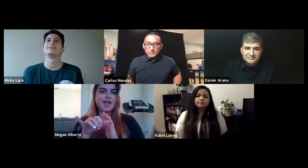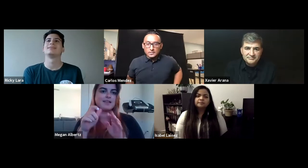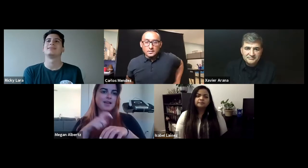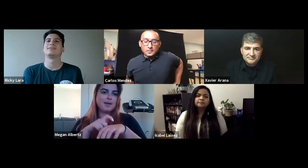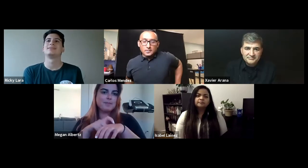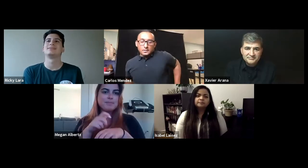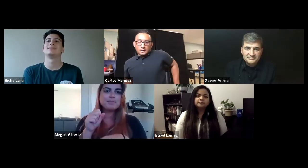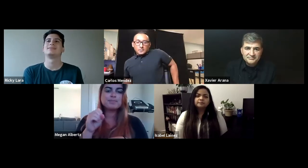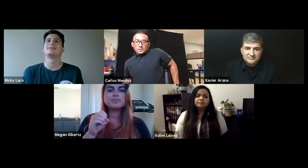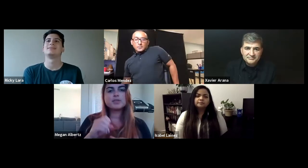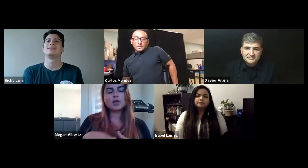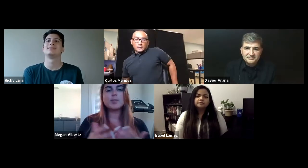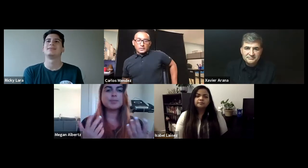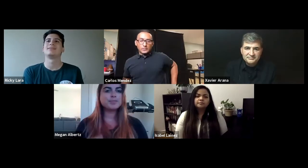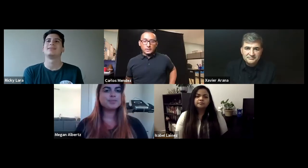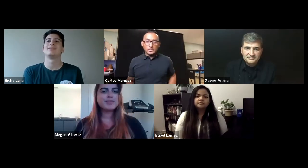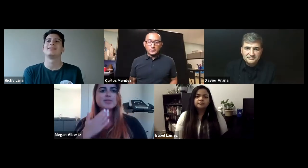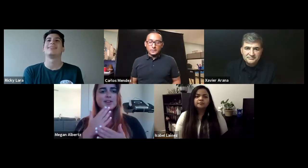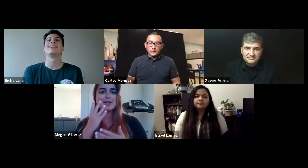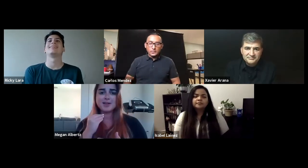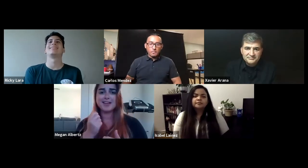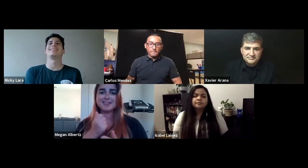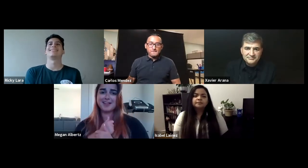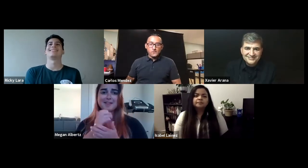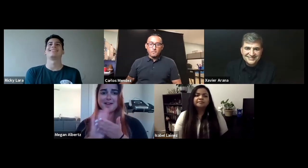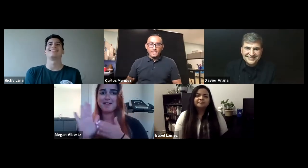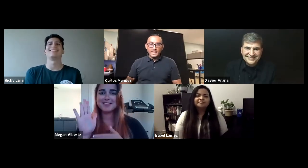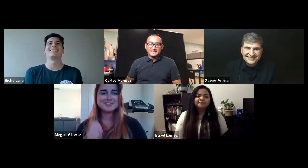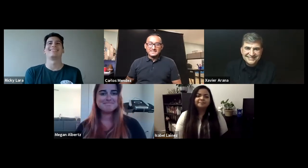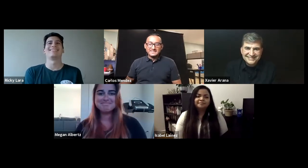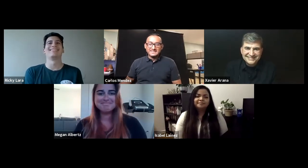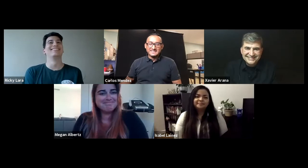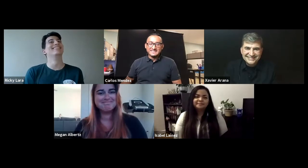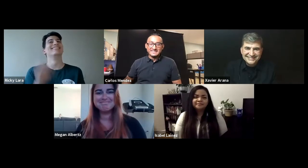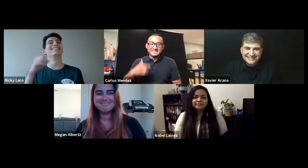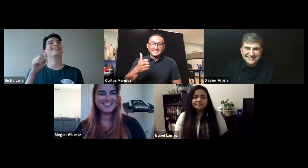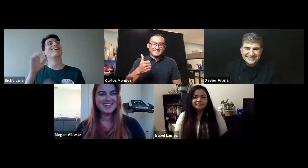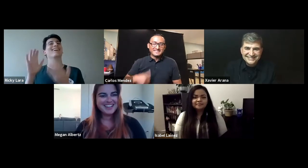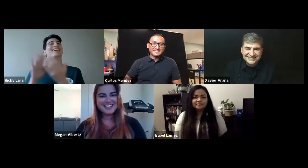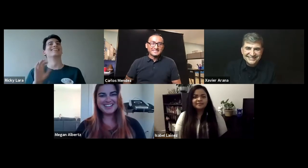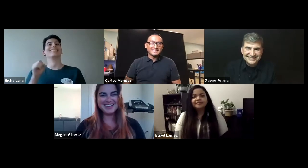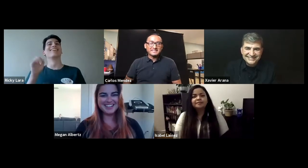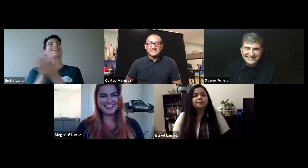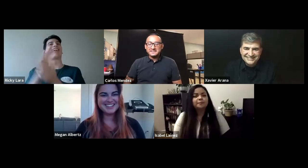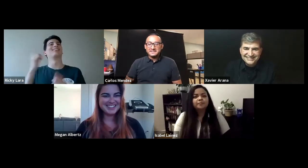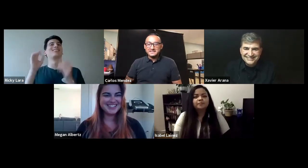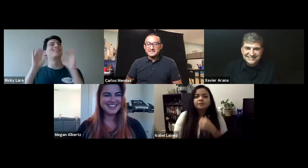and find the Spanish identity. So, that was my... that was my experience.